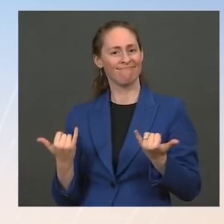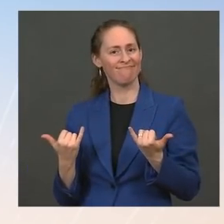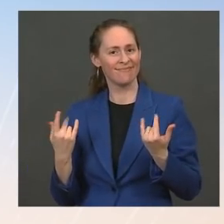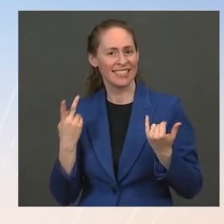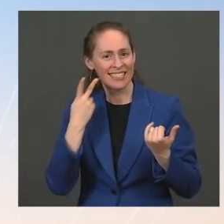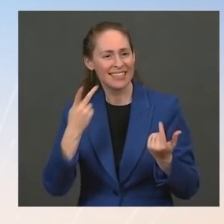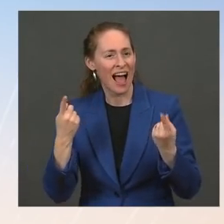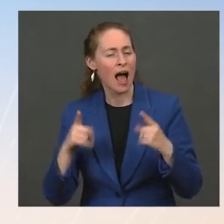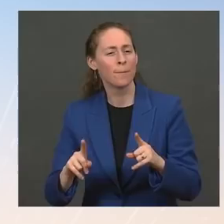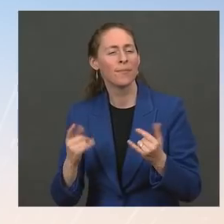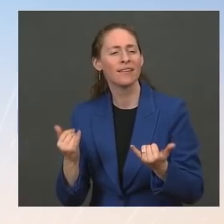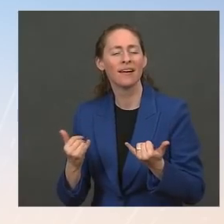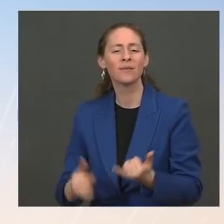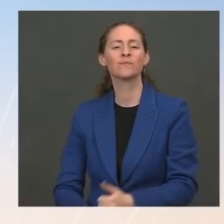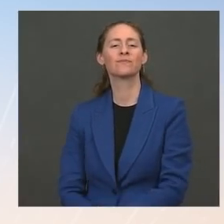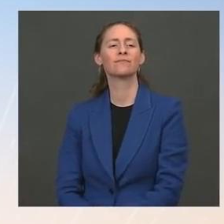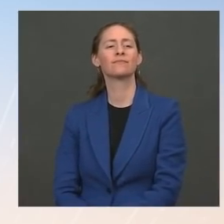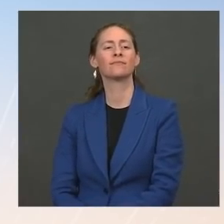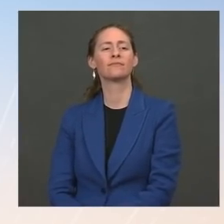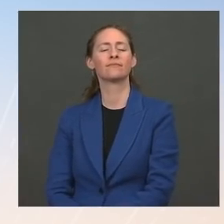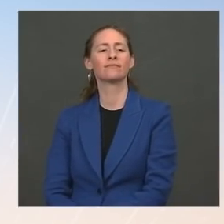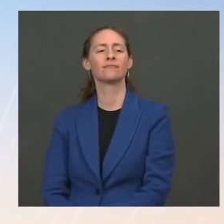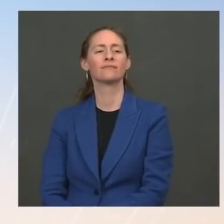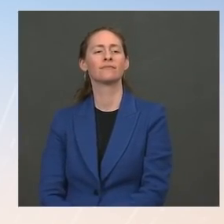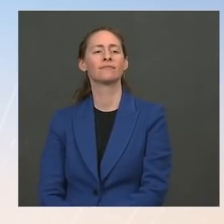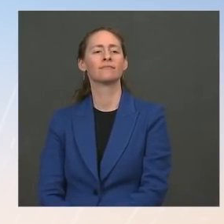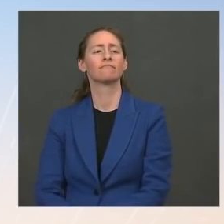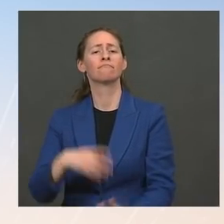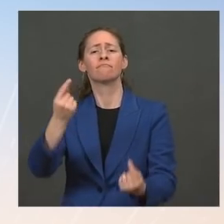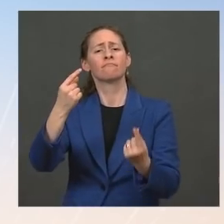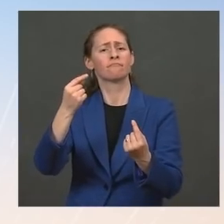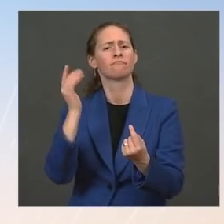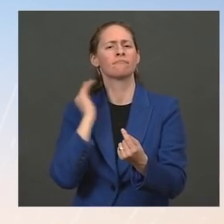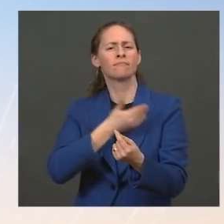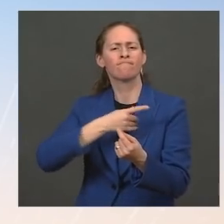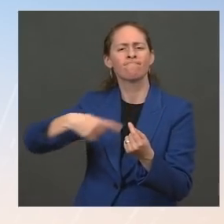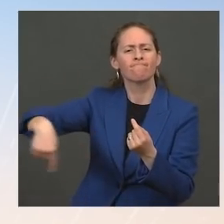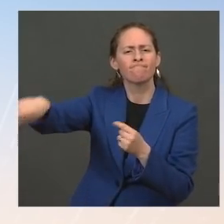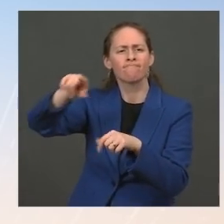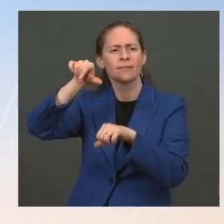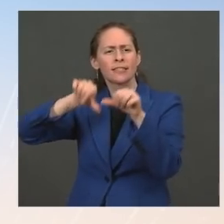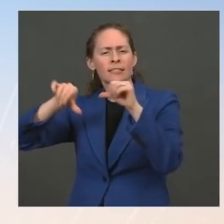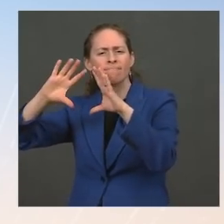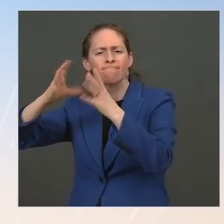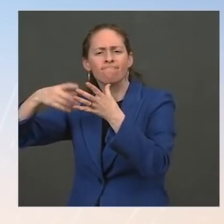our science and medical experts believe high-volume PCR tests, which is what you get in a lot of medical facilities,